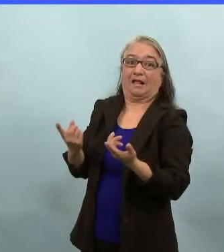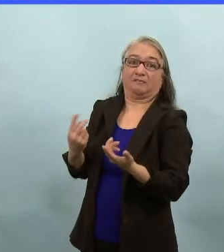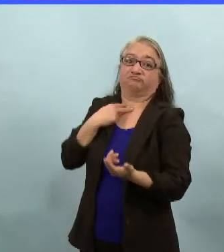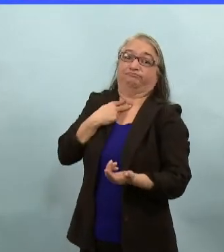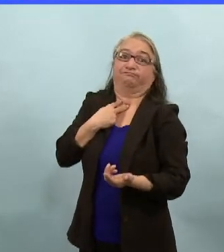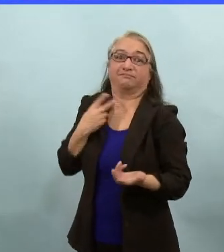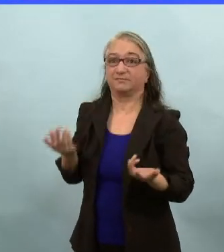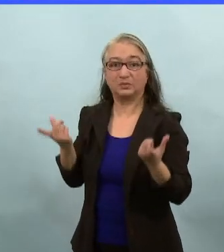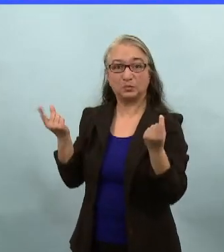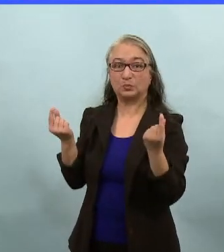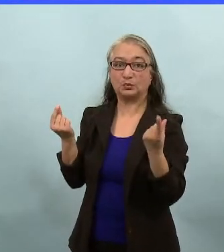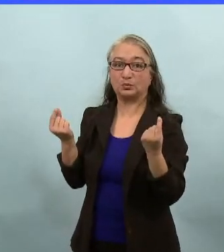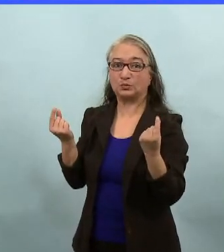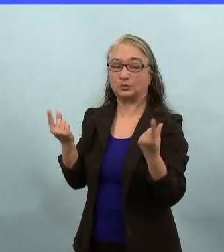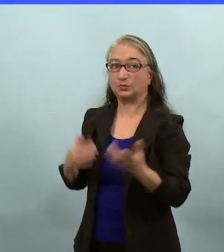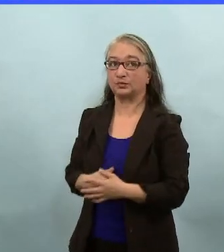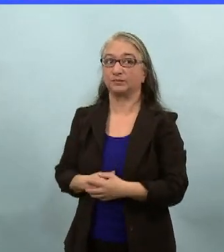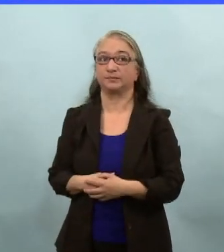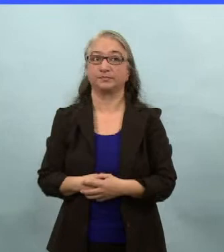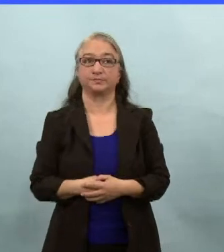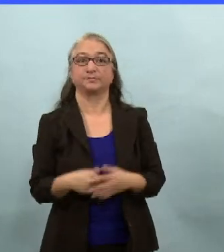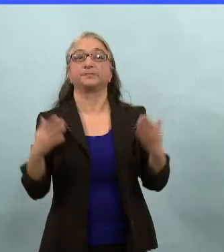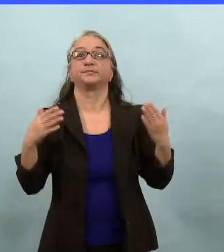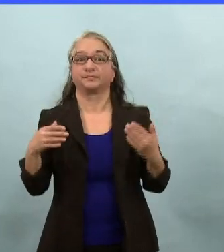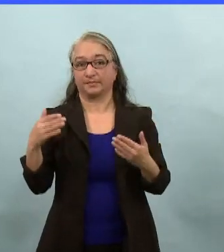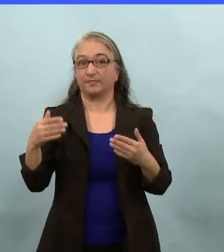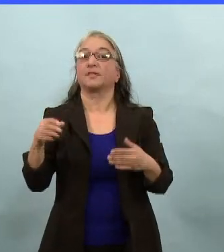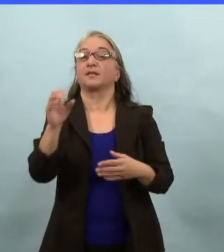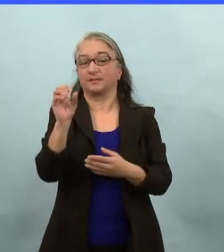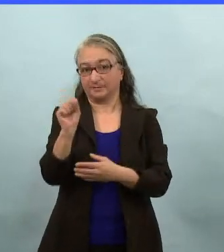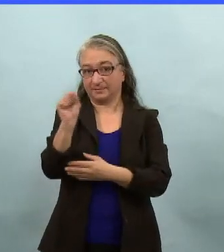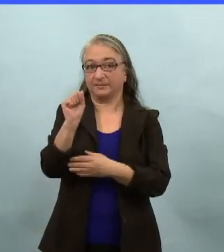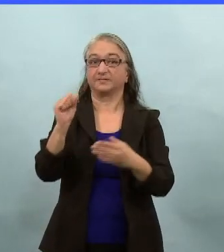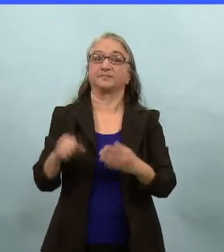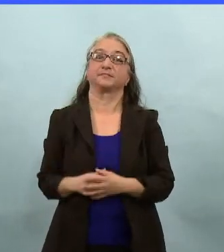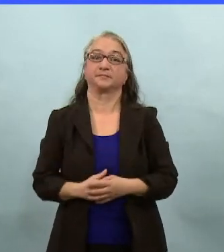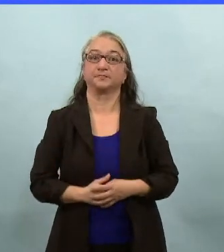start with that and and i think what's important is that manitobans look after themselves i mean